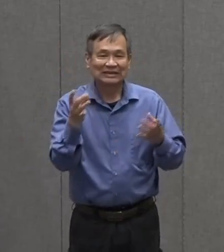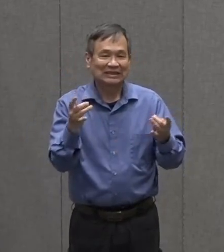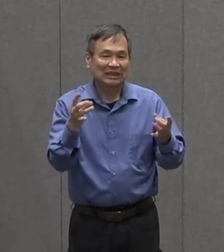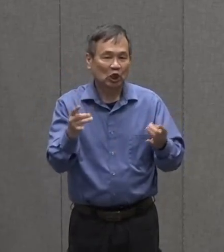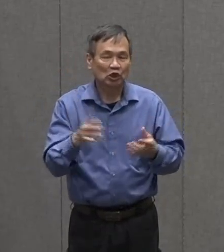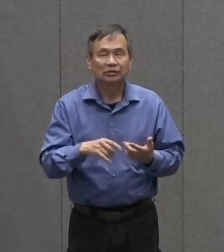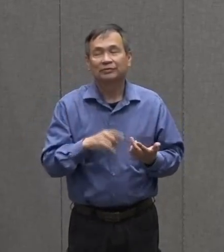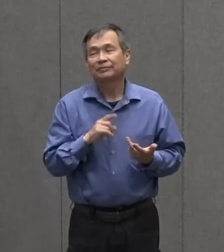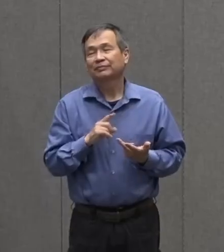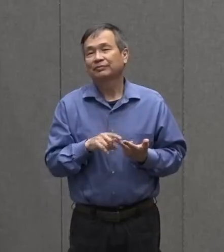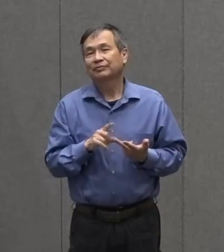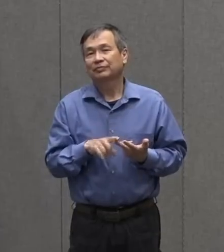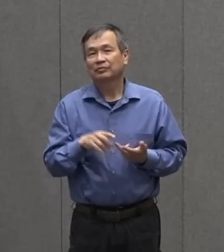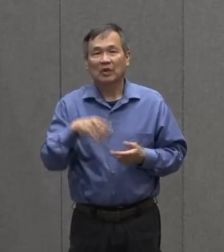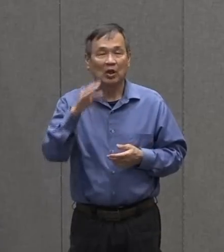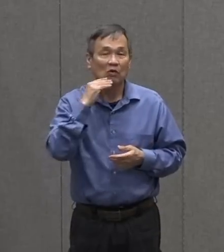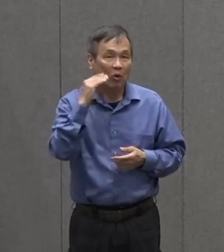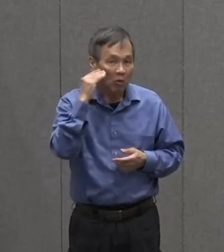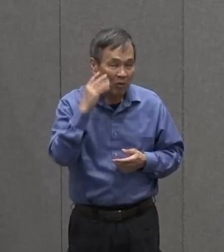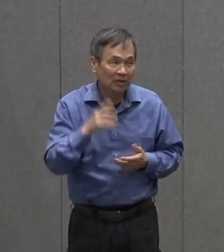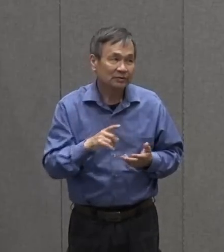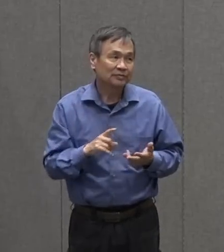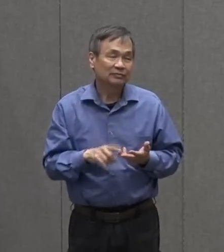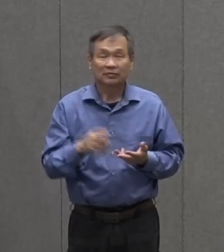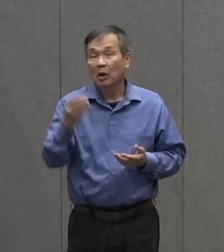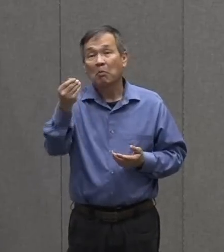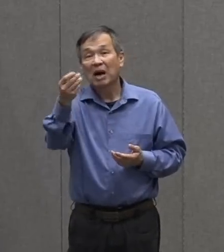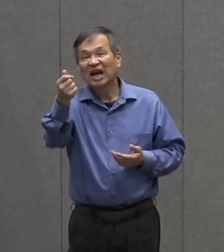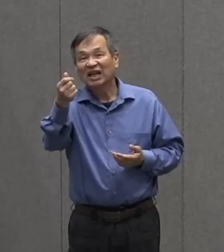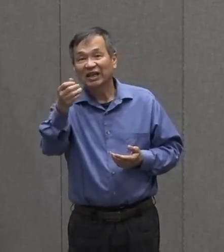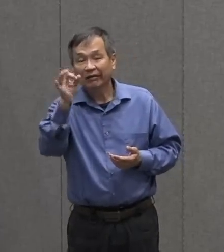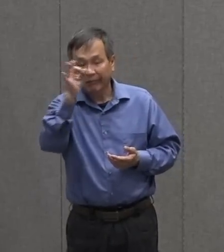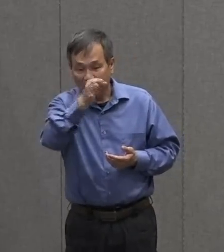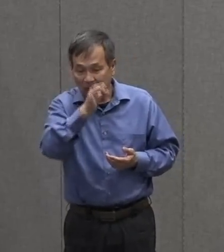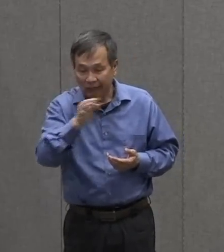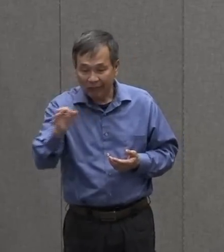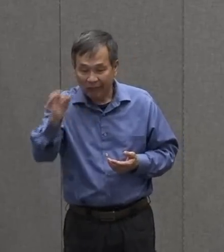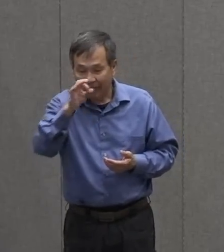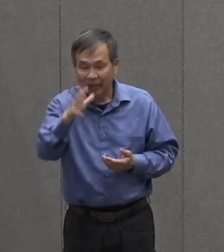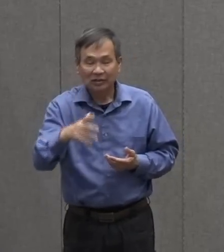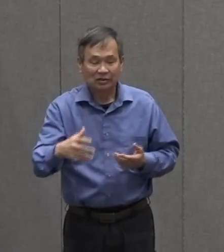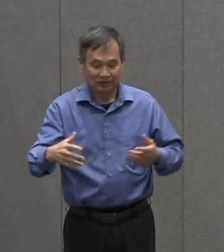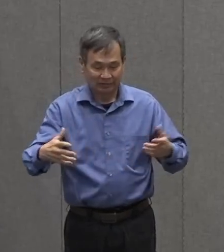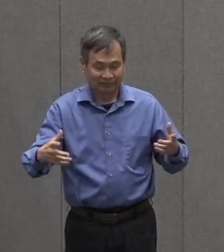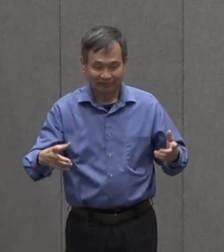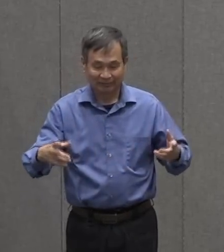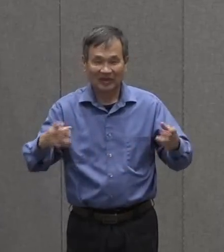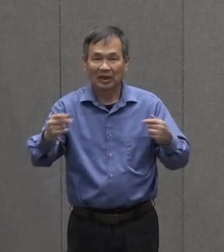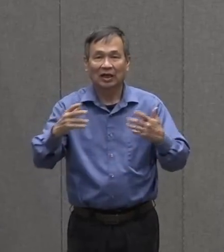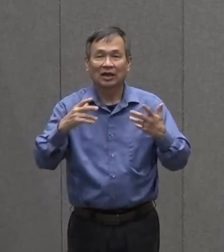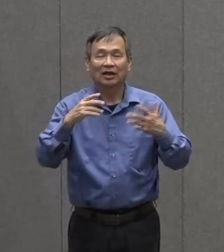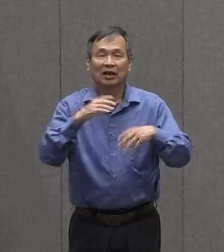Have you have that at home? If you have money, you can like put money or even just cut out circles on your paper